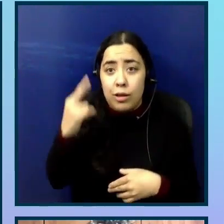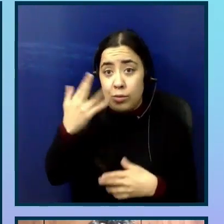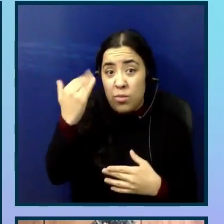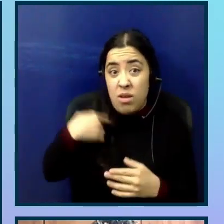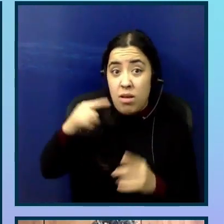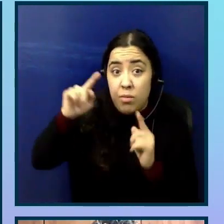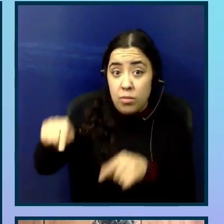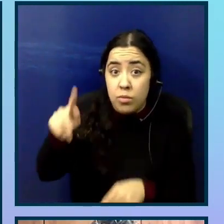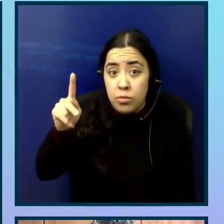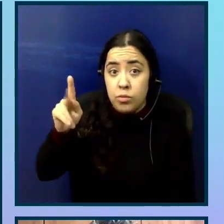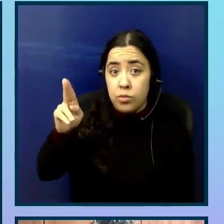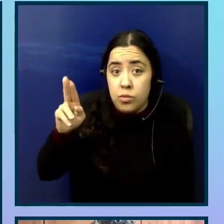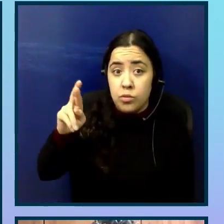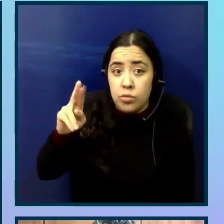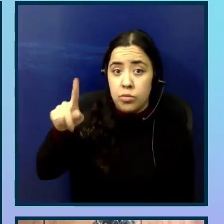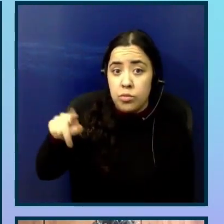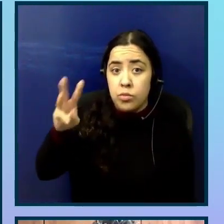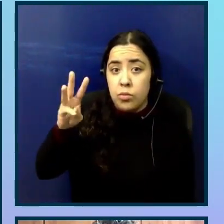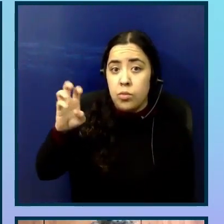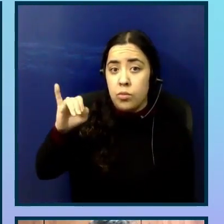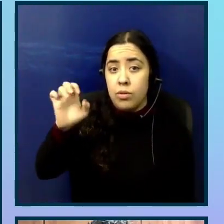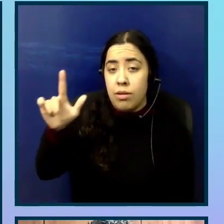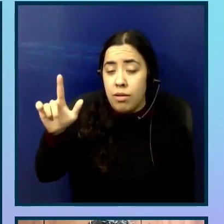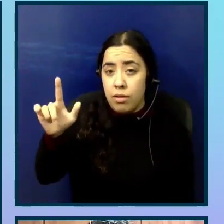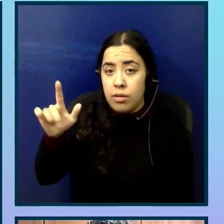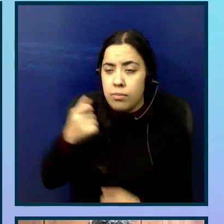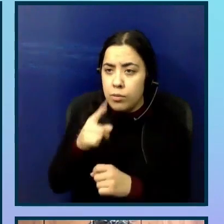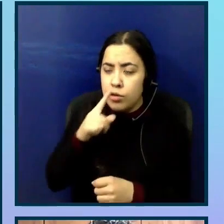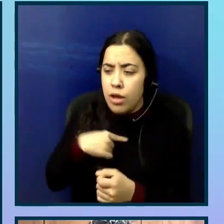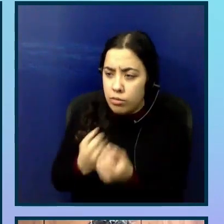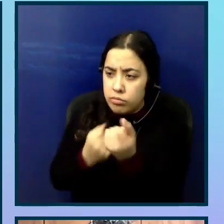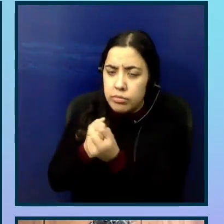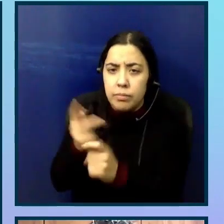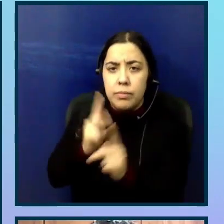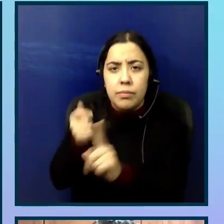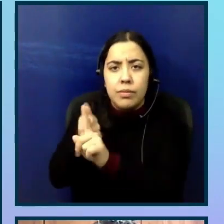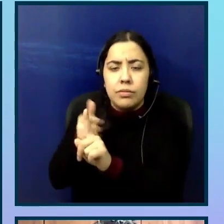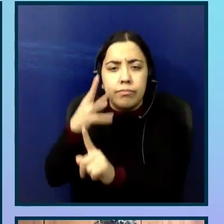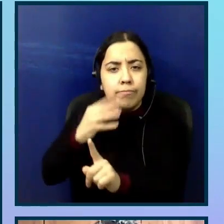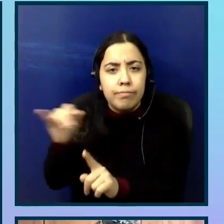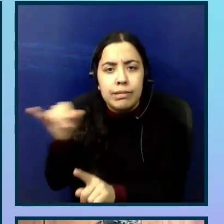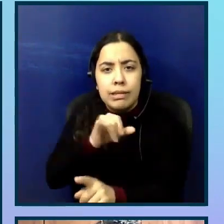is to make sure that I would be able to stand up for those people that had the same kind of problems that I had.